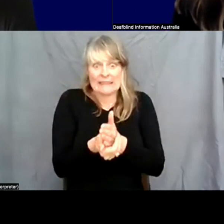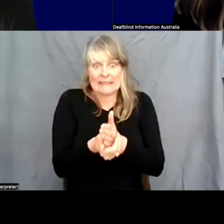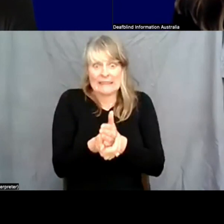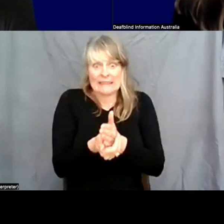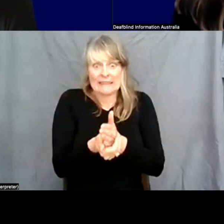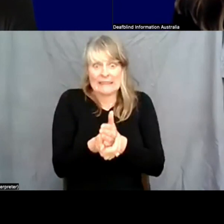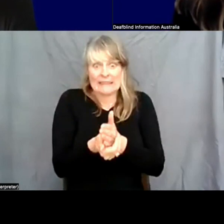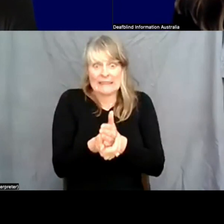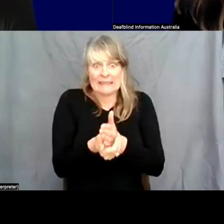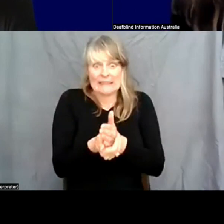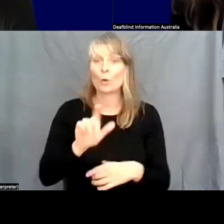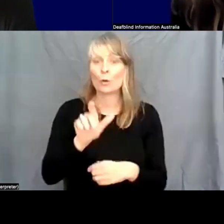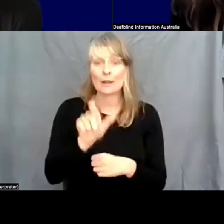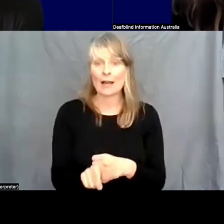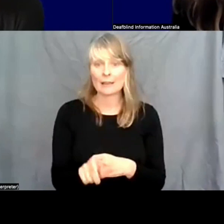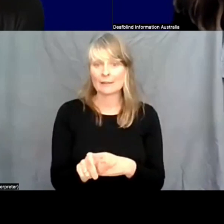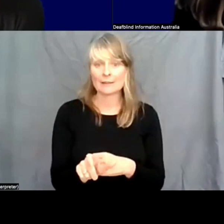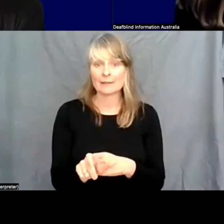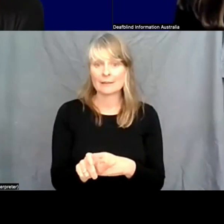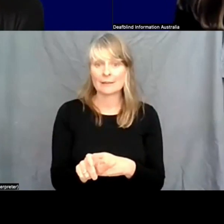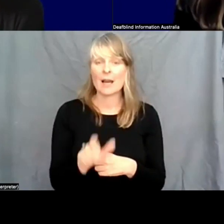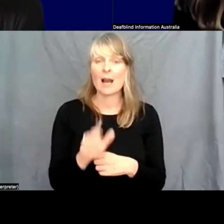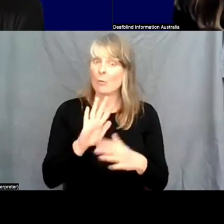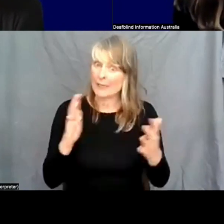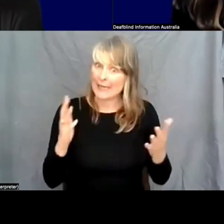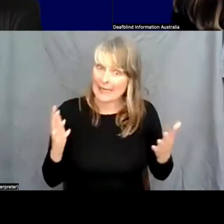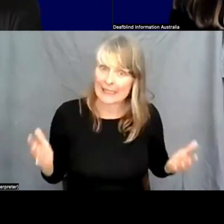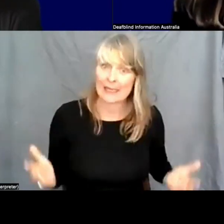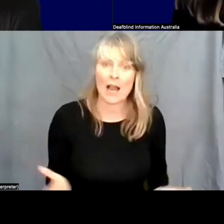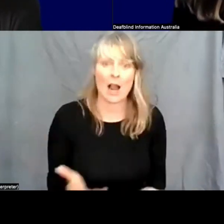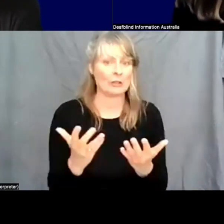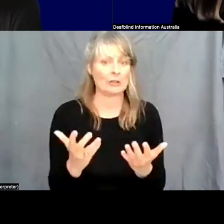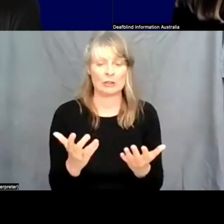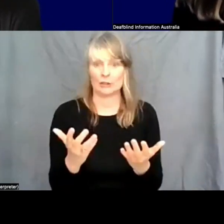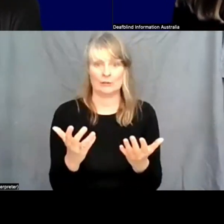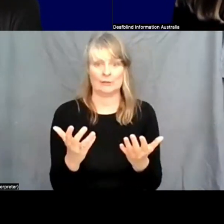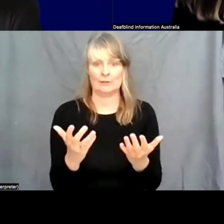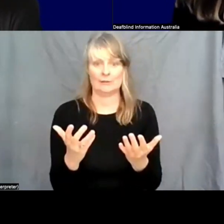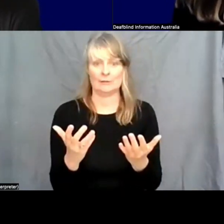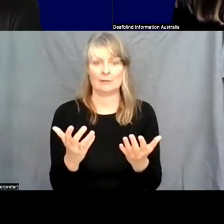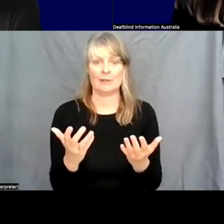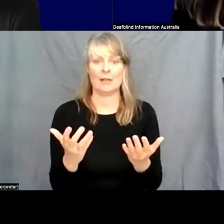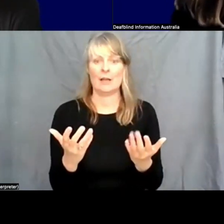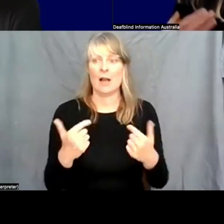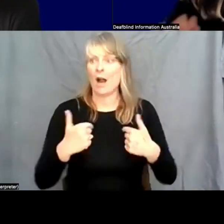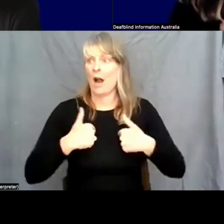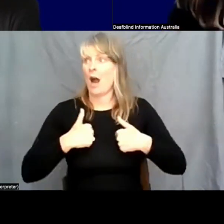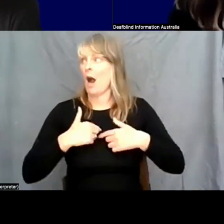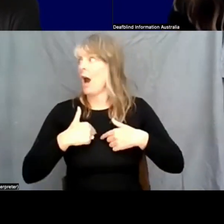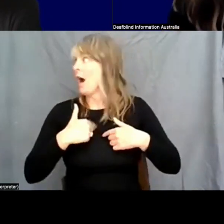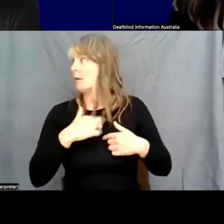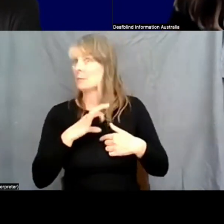I would deeply encourage anybody to not think "I'm not a speech pathologist I can't do this," but start down